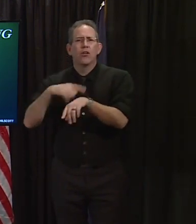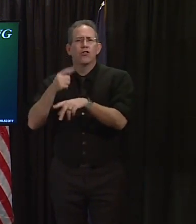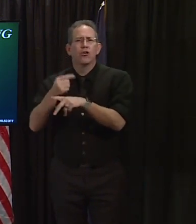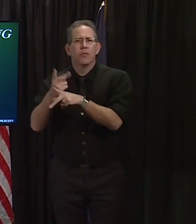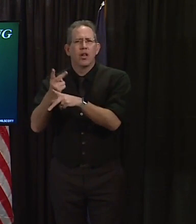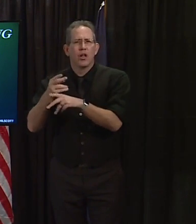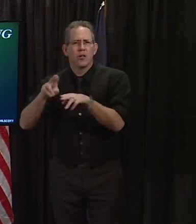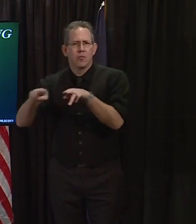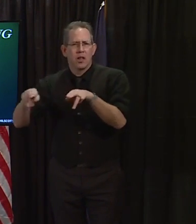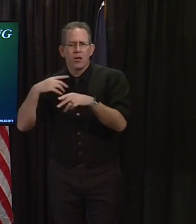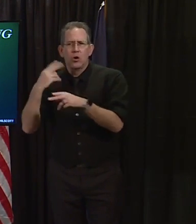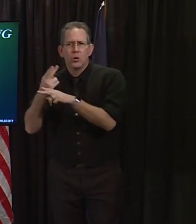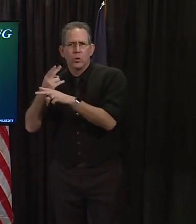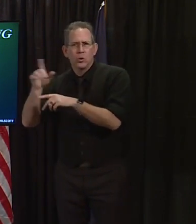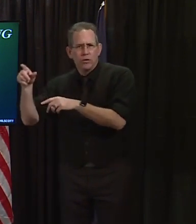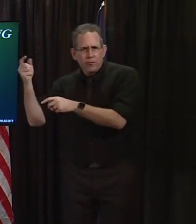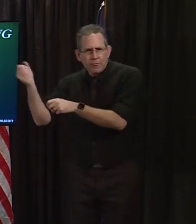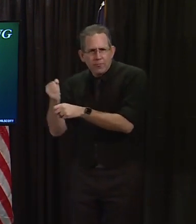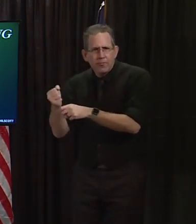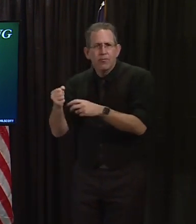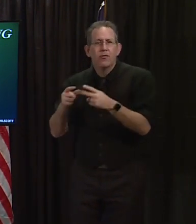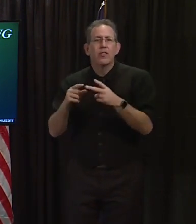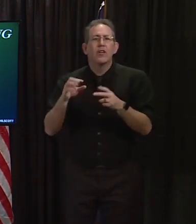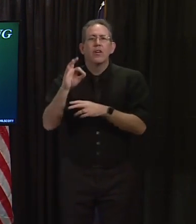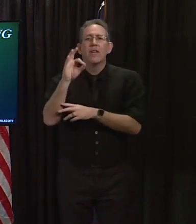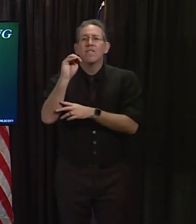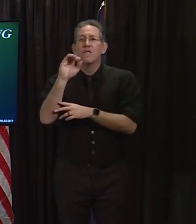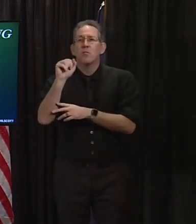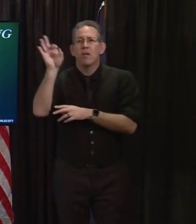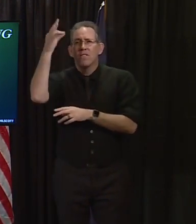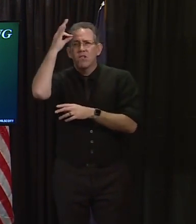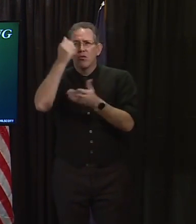keep hospital beds open for those who need them the most we can continue to